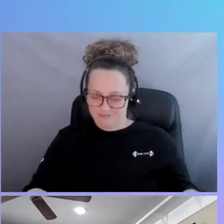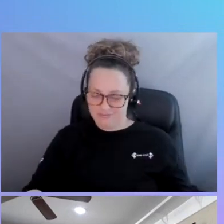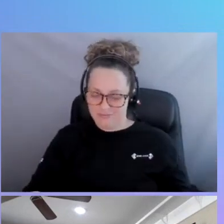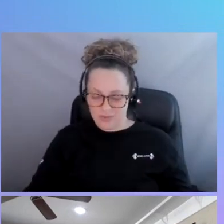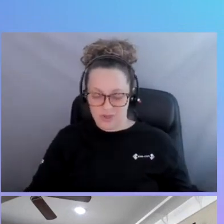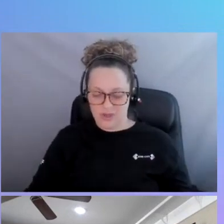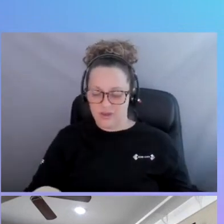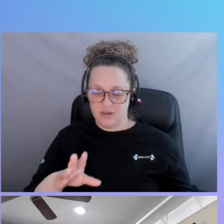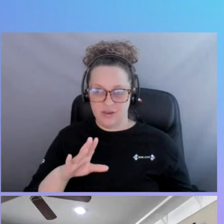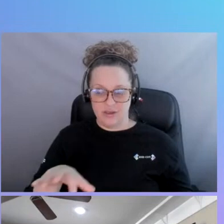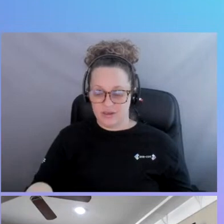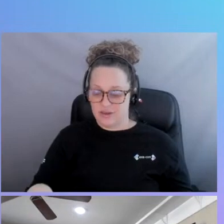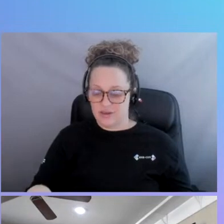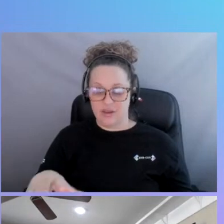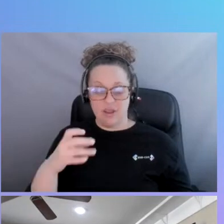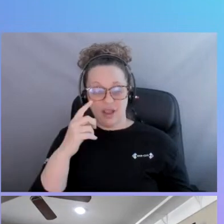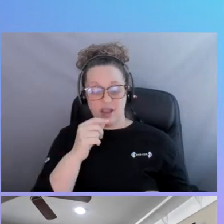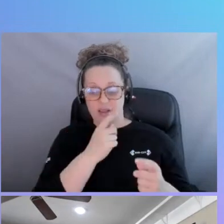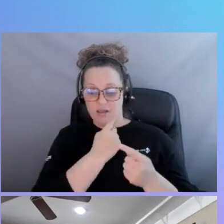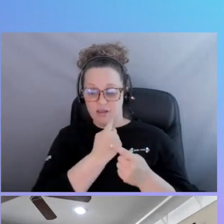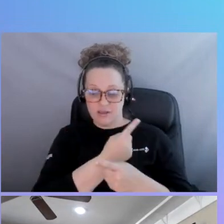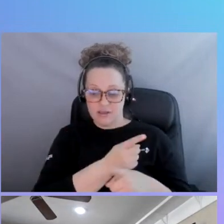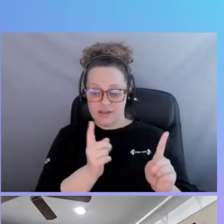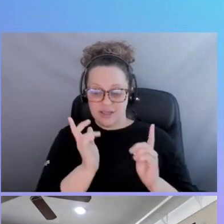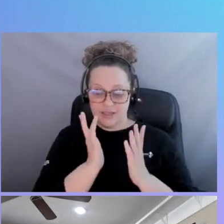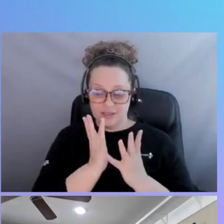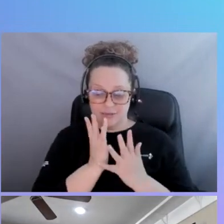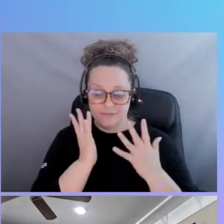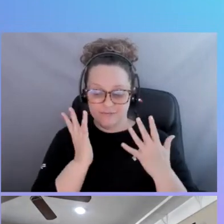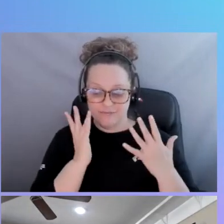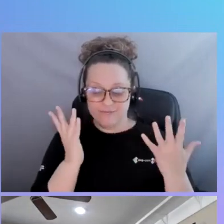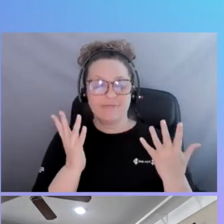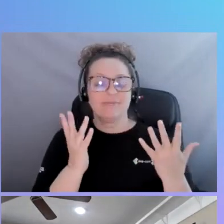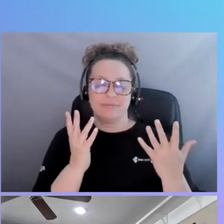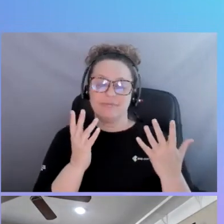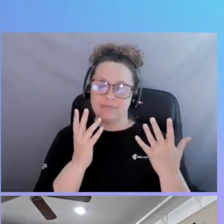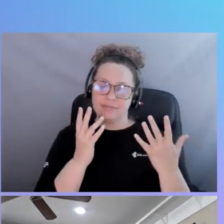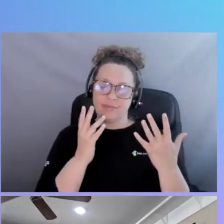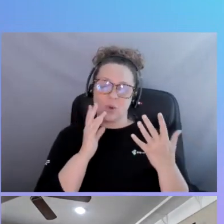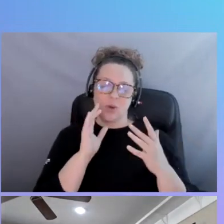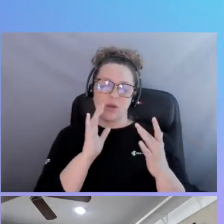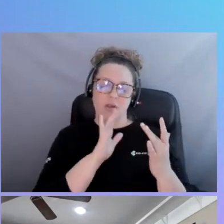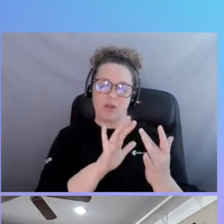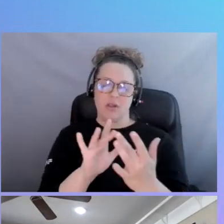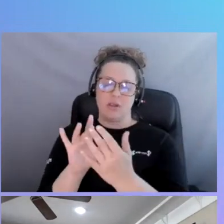to go a whole lot farther. Getting your message there. If you always have a positive attitude, you always have